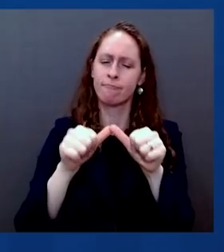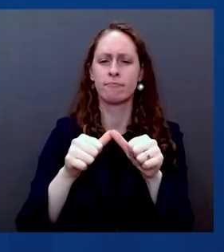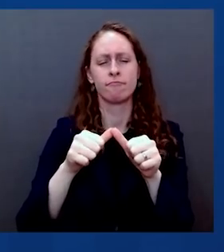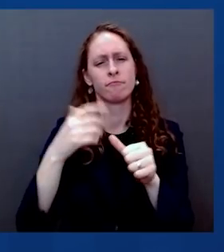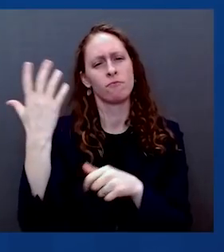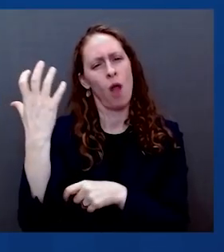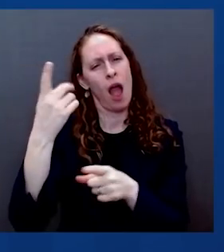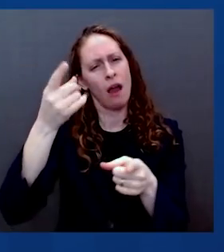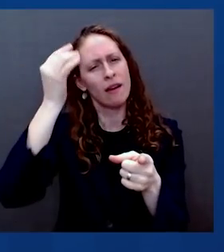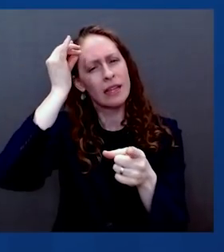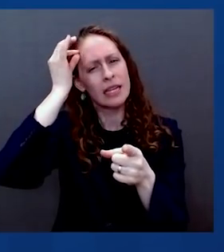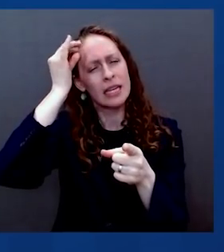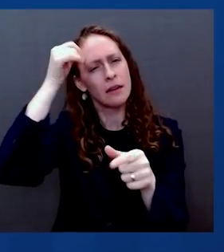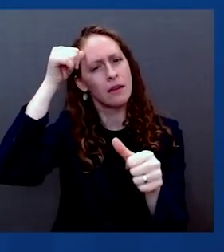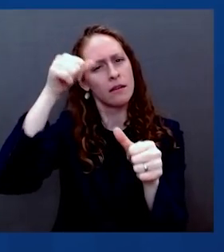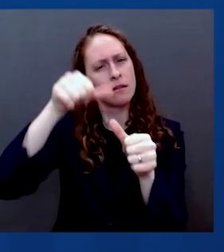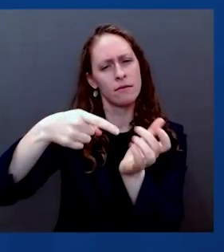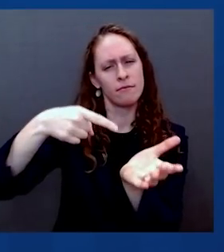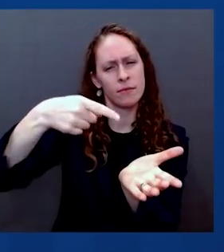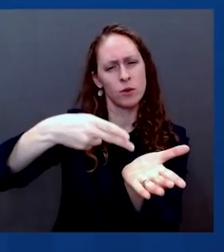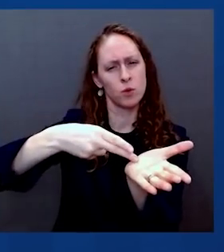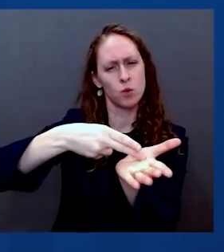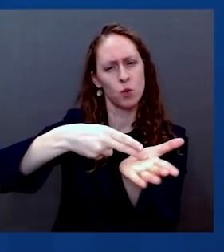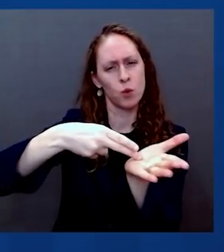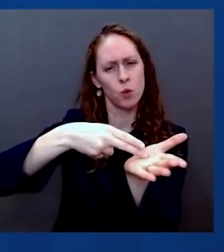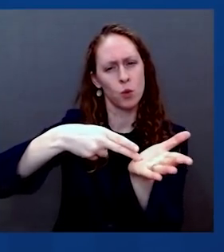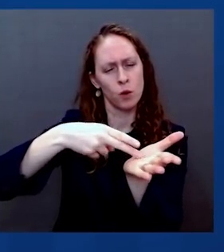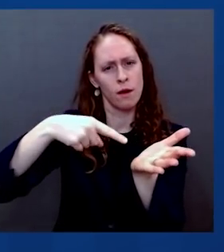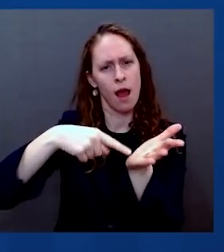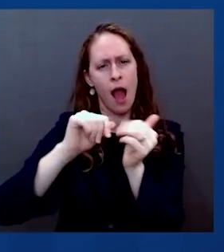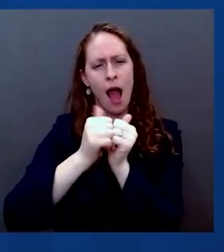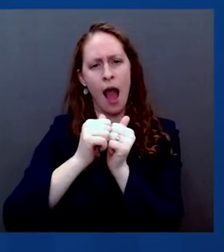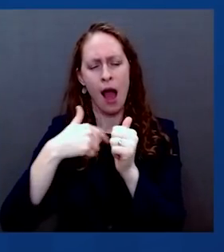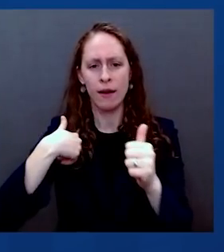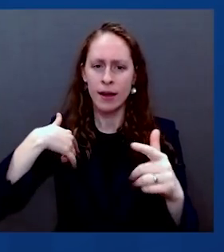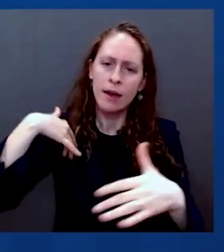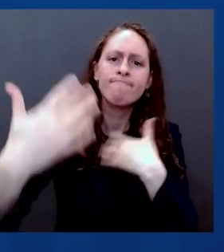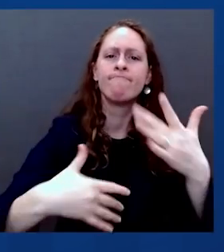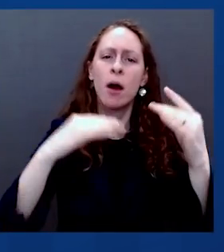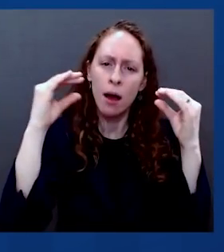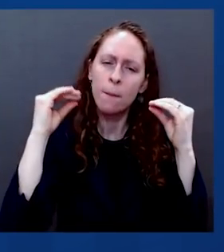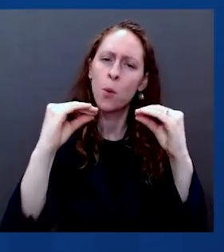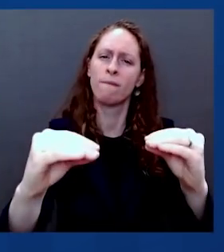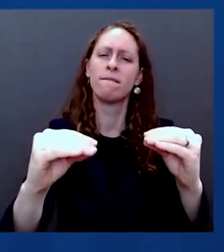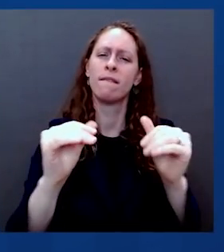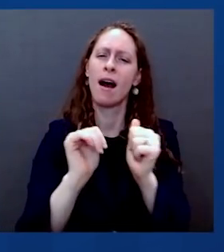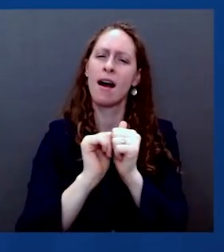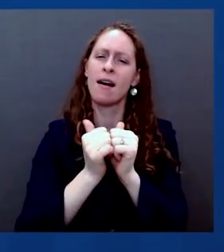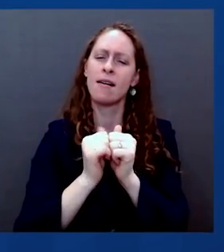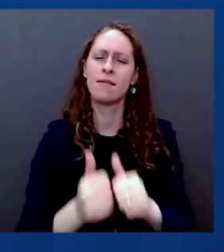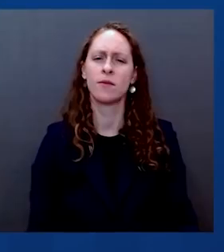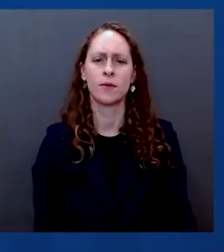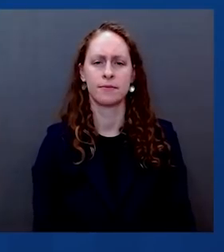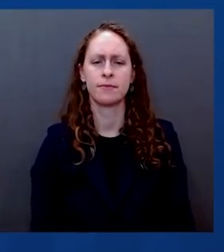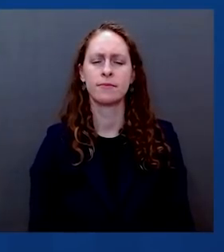the promise that holds that we're all created equal but, more importantly, deserve to be treated equally.